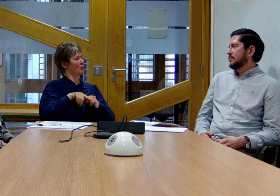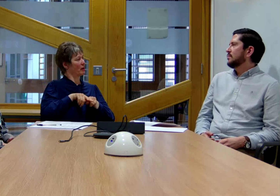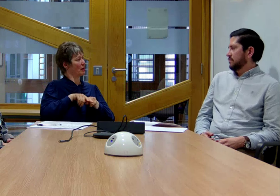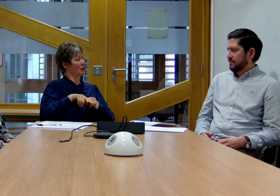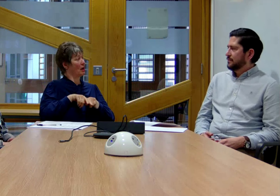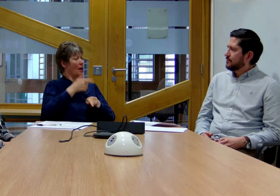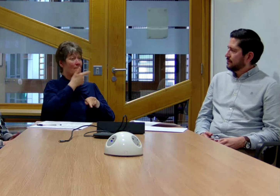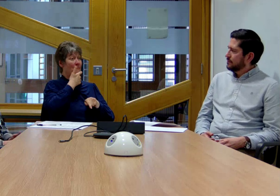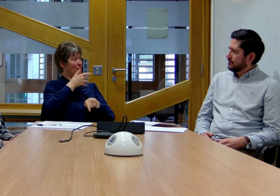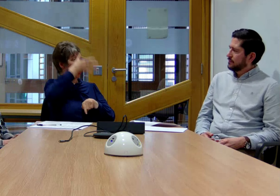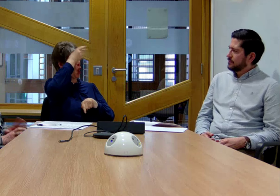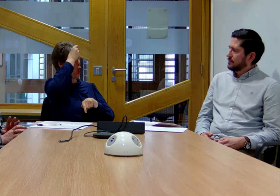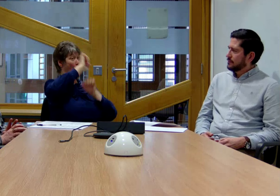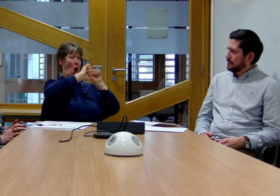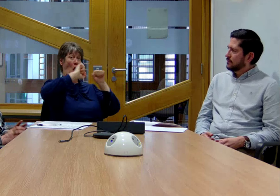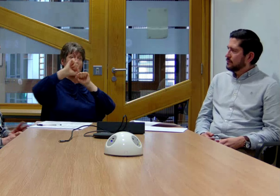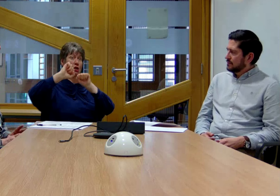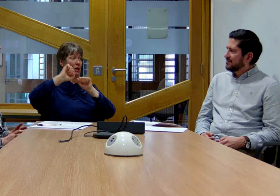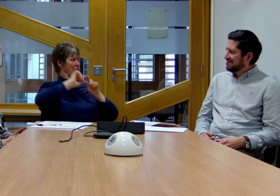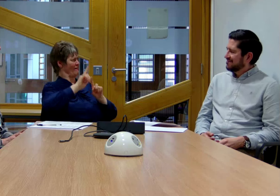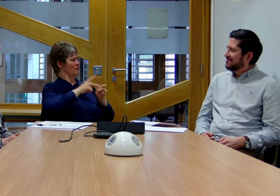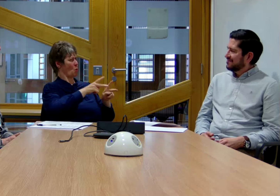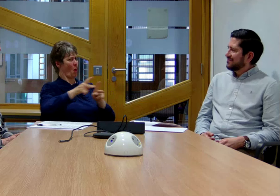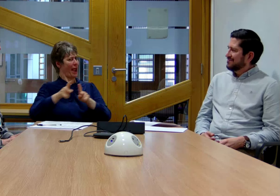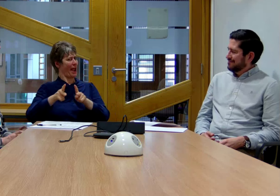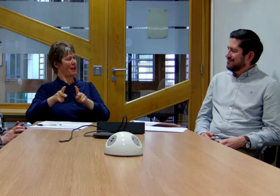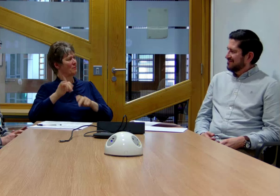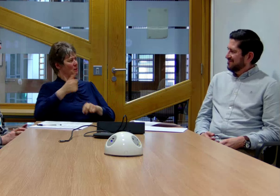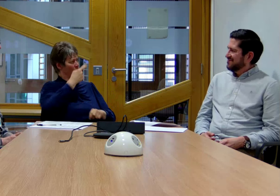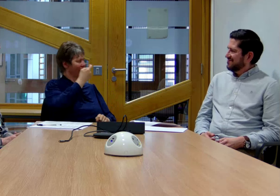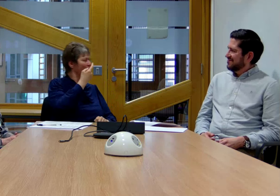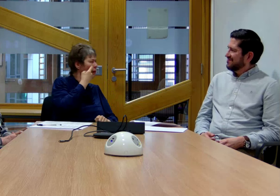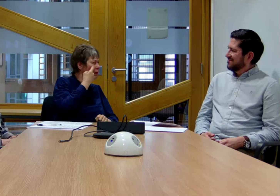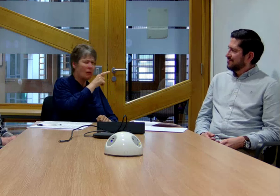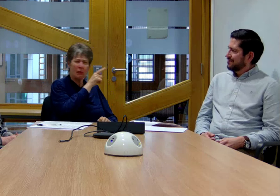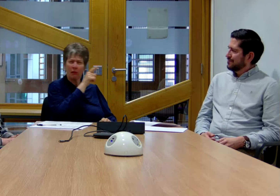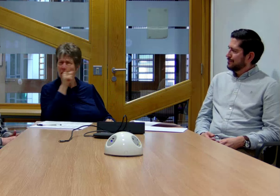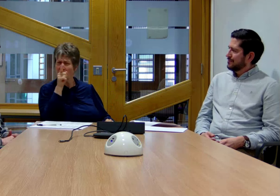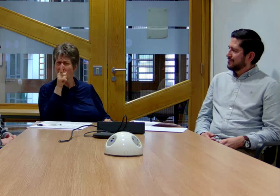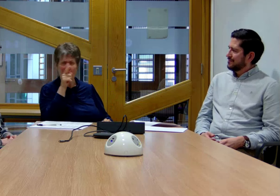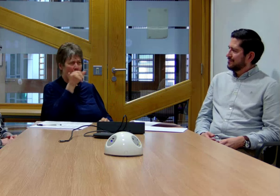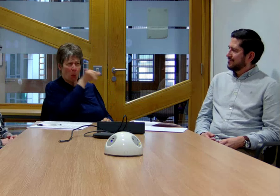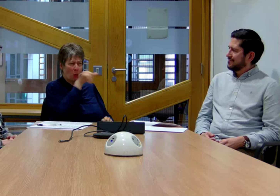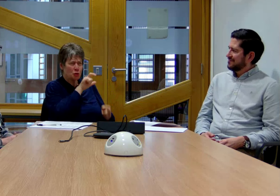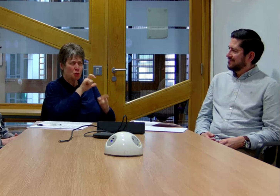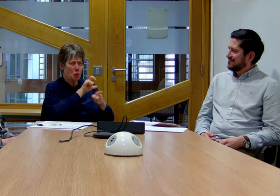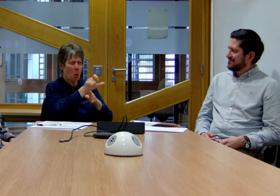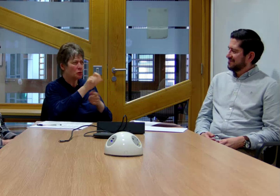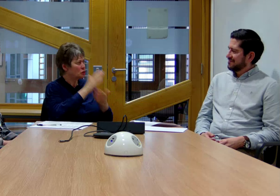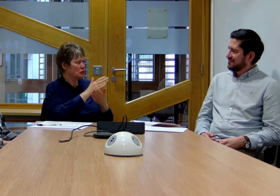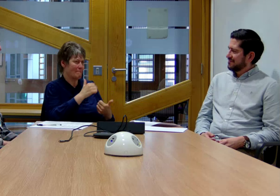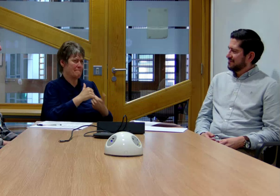I'd say too, people learn in different ways. Shop around and see what kind of course works